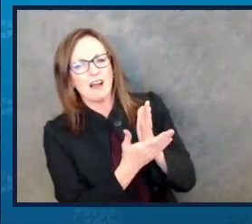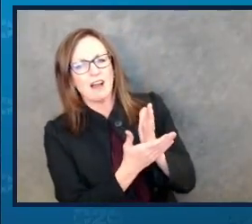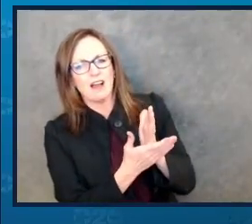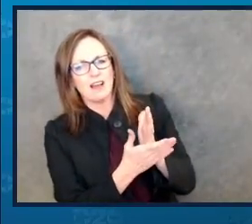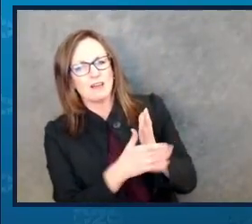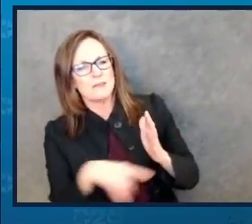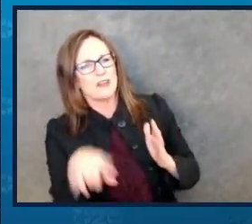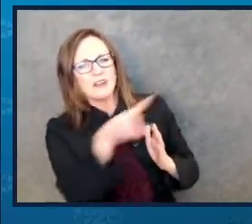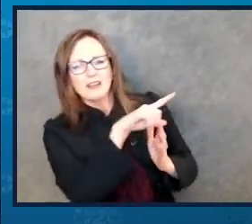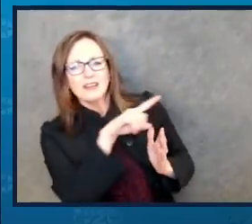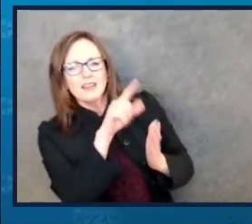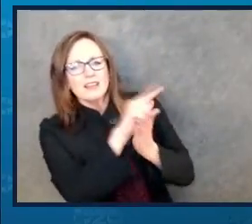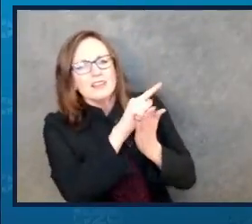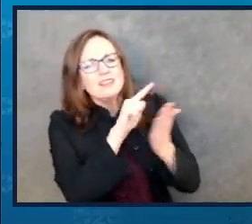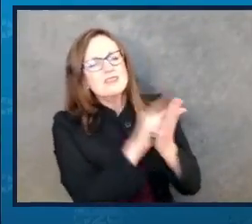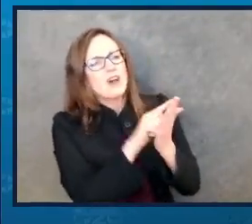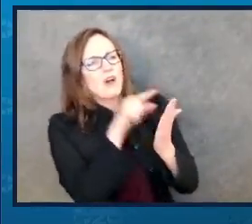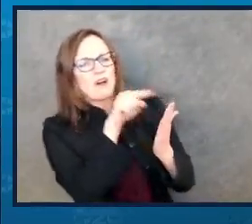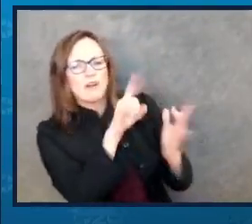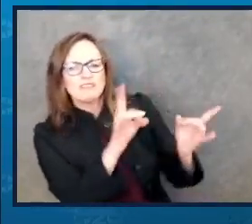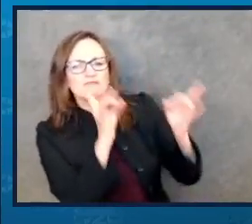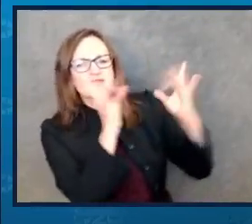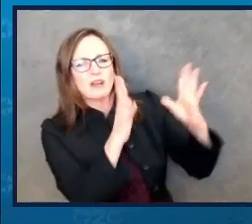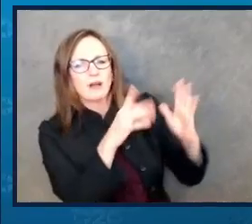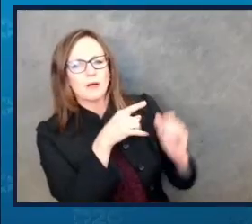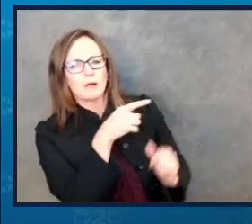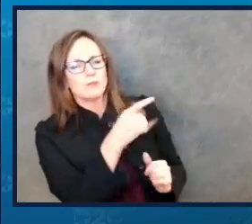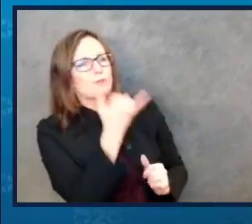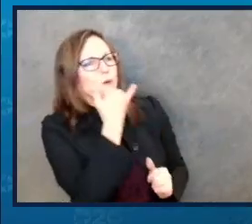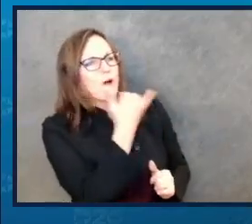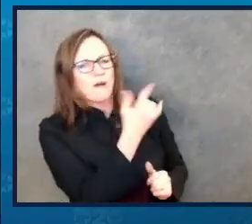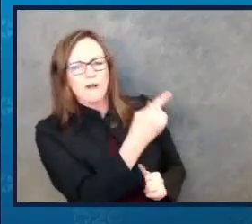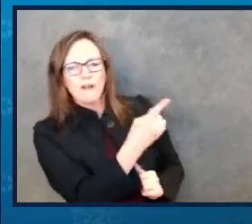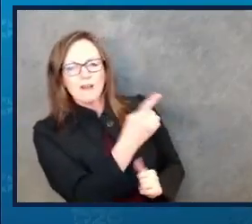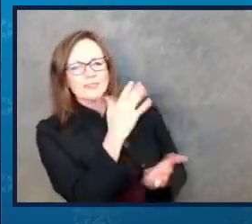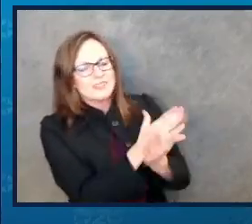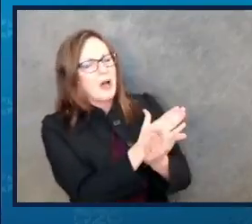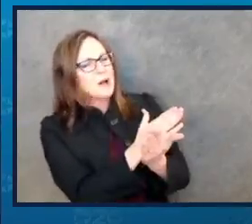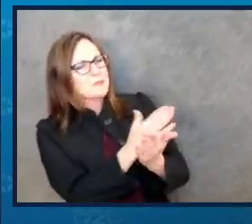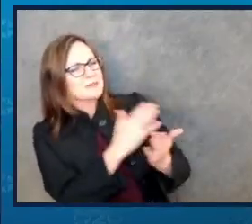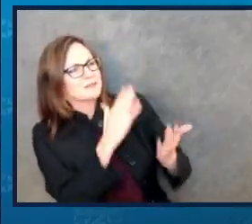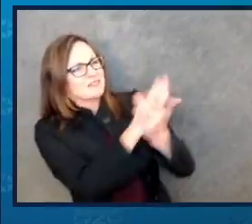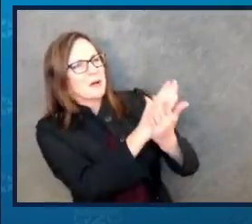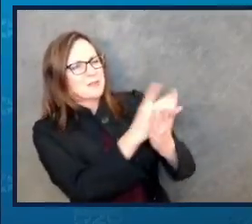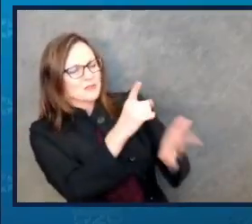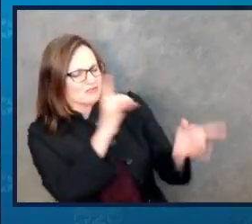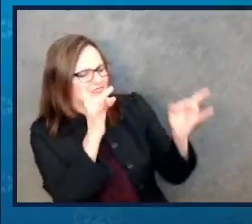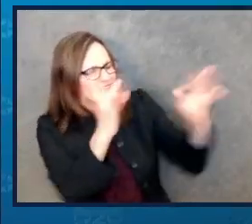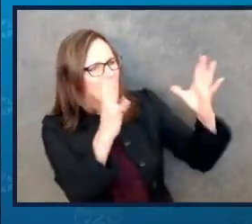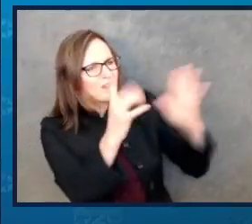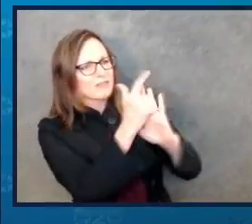THEY SAY TOUGHER GUN LAWS DO NOT DECREASE GUN VIOLENCE. WE CALLED.